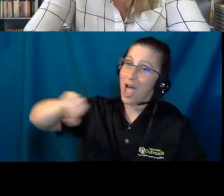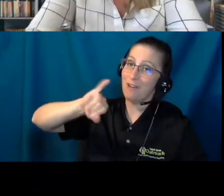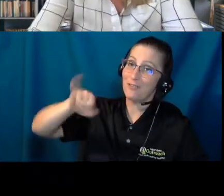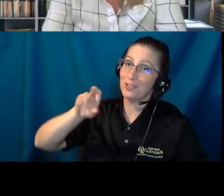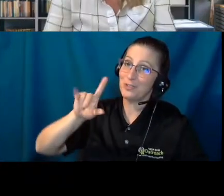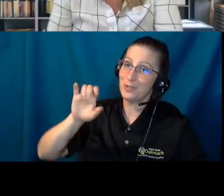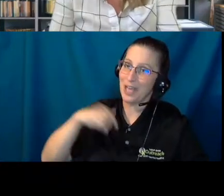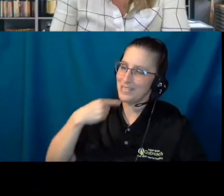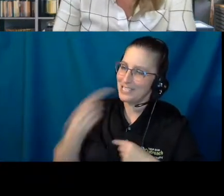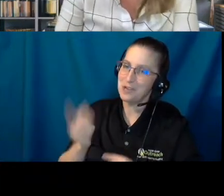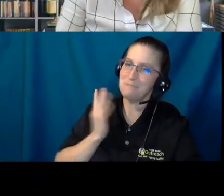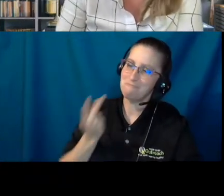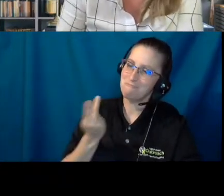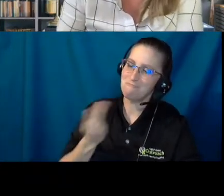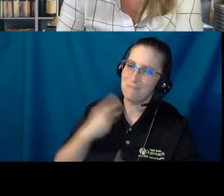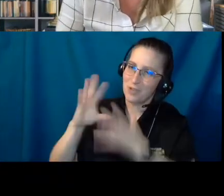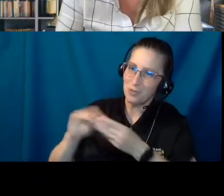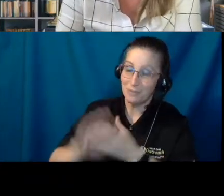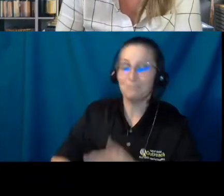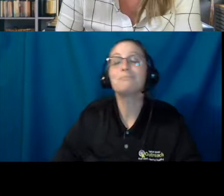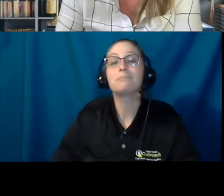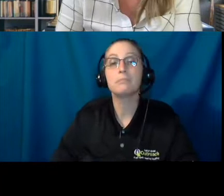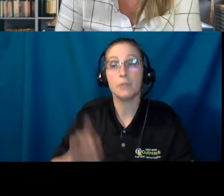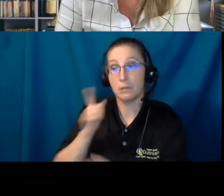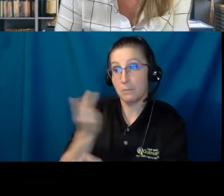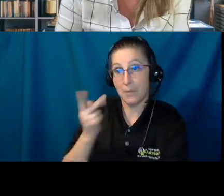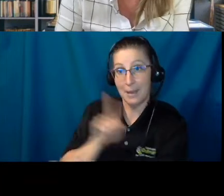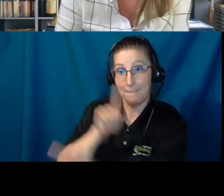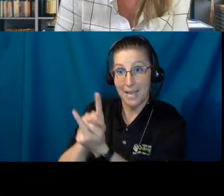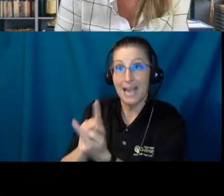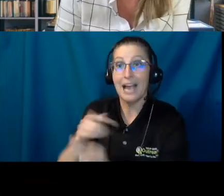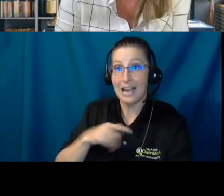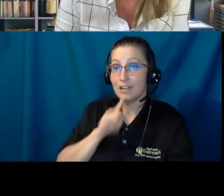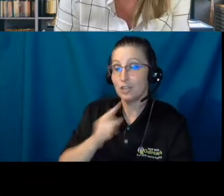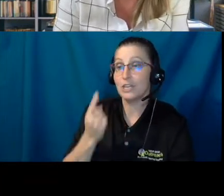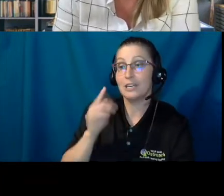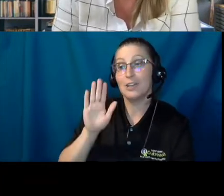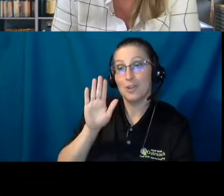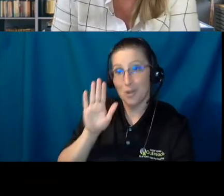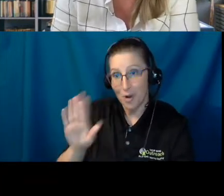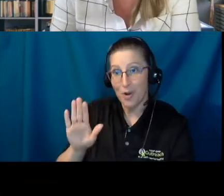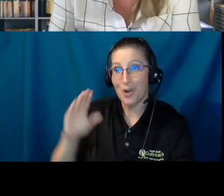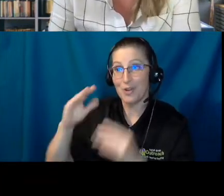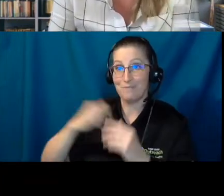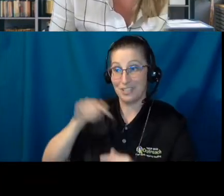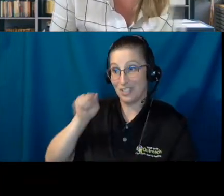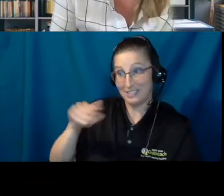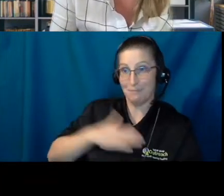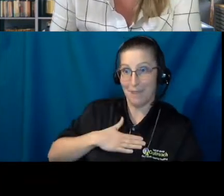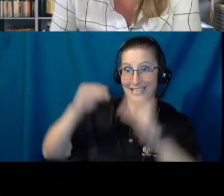together. So I met Julie, I was her student at San Francisco State University. And we